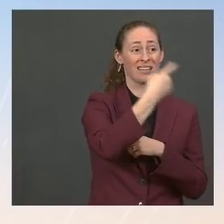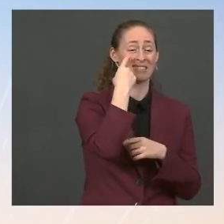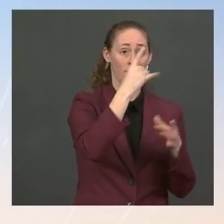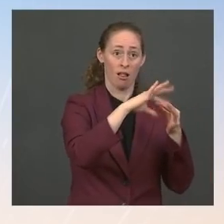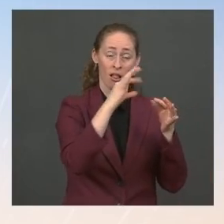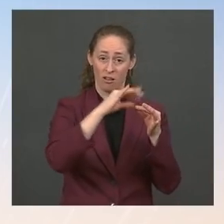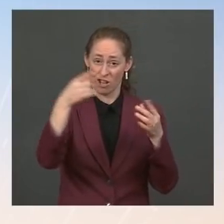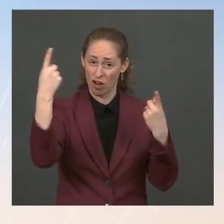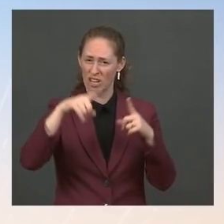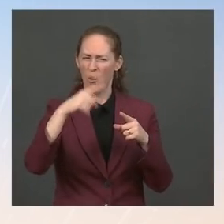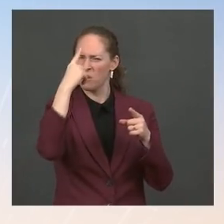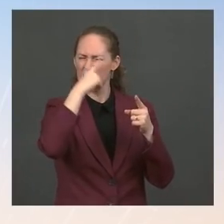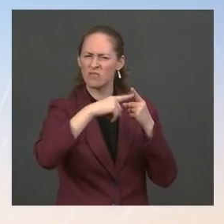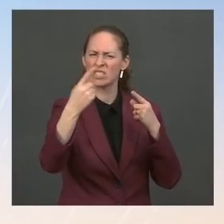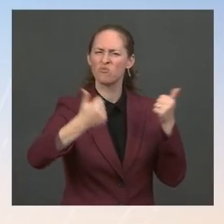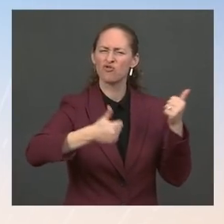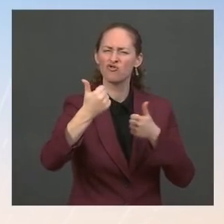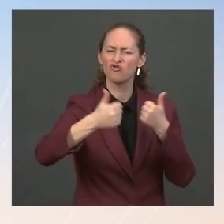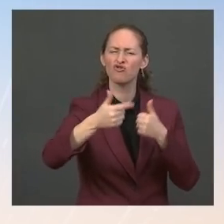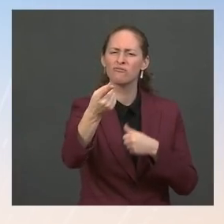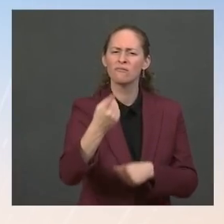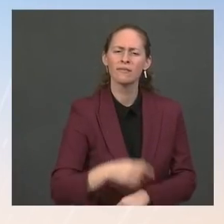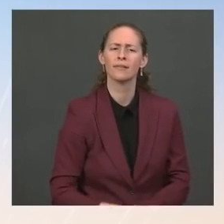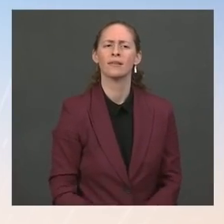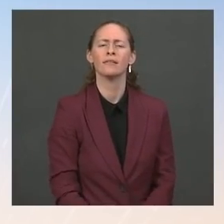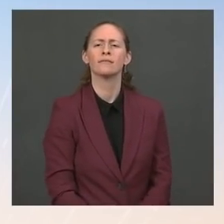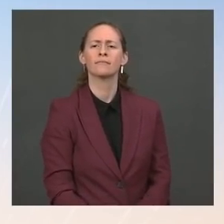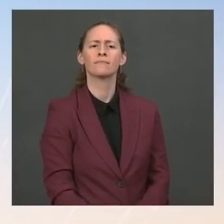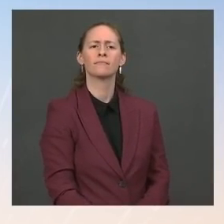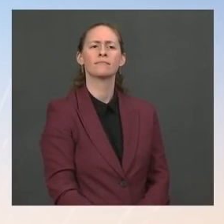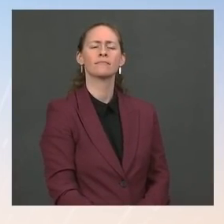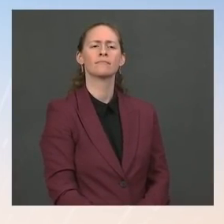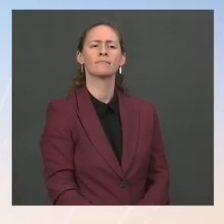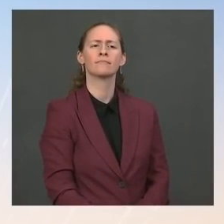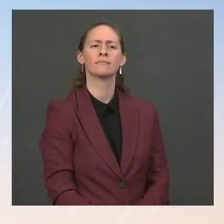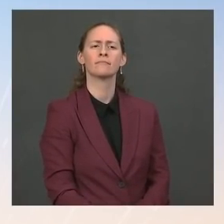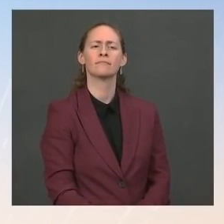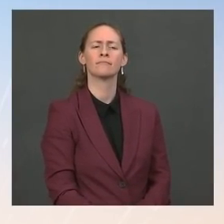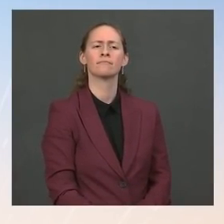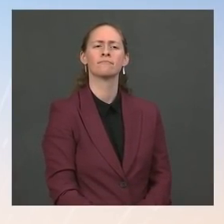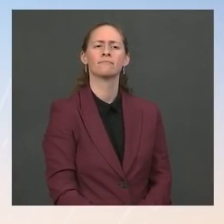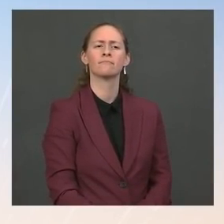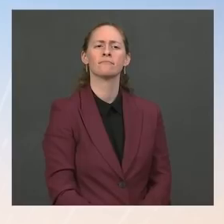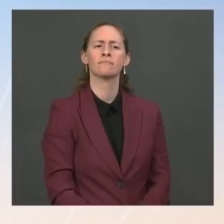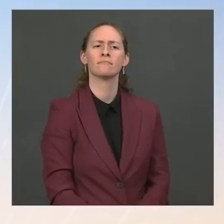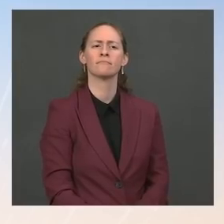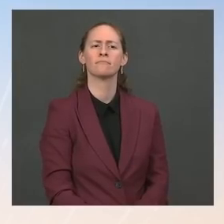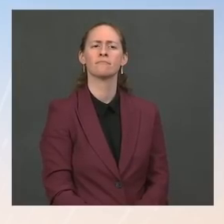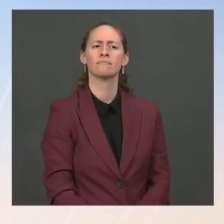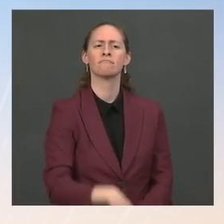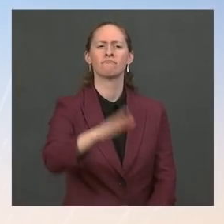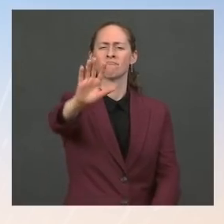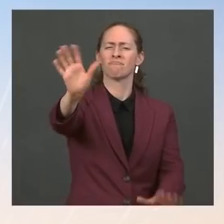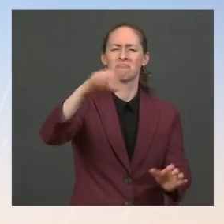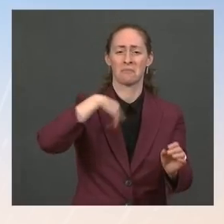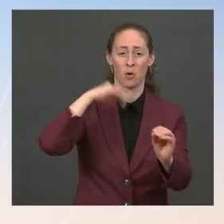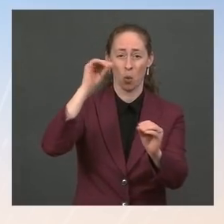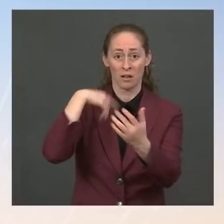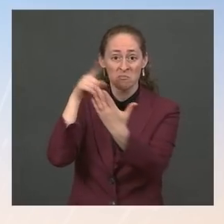Ms. Psaki: I'm just not going to get into critiquing the Federal Reserve from here or their decisions, given they make independent decisions. I would note that --